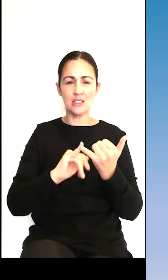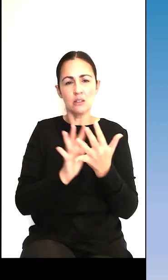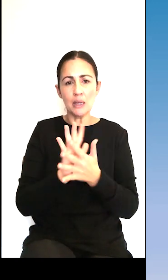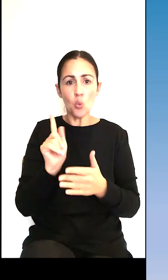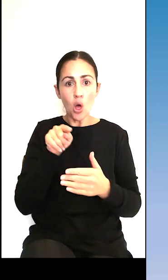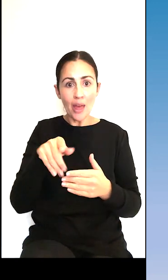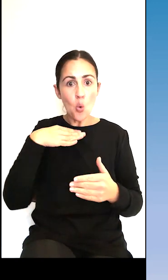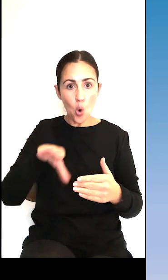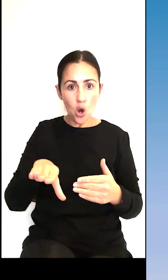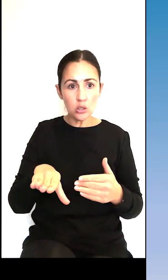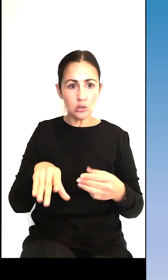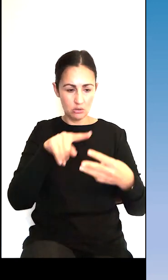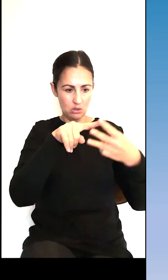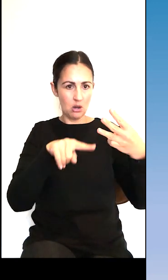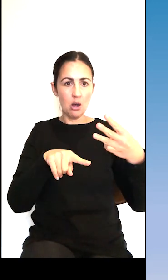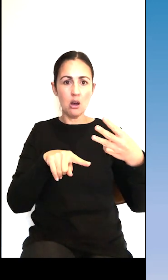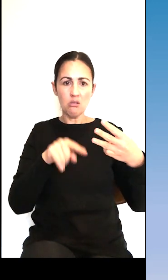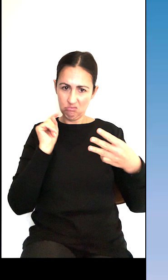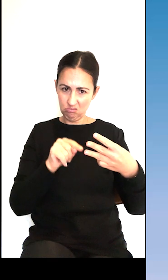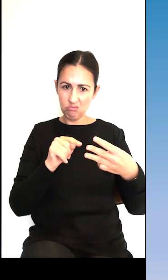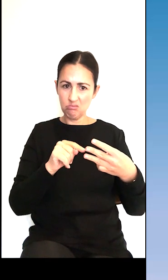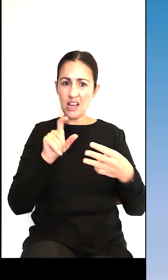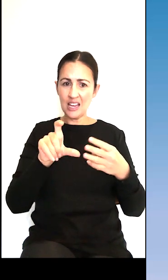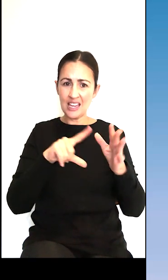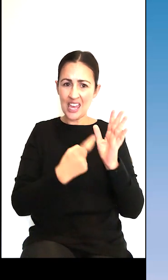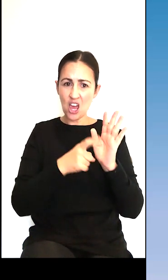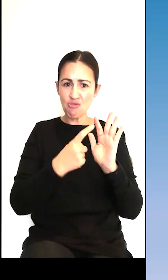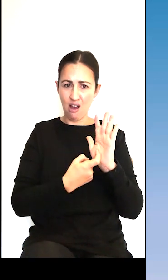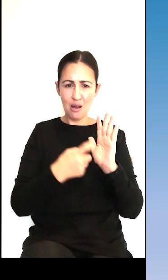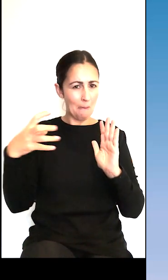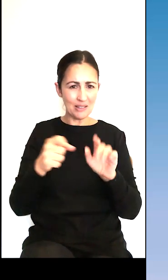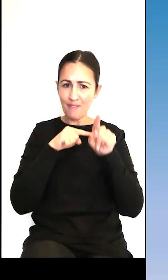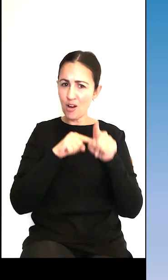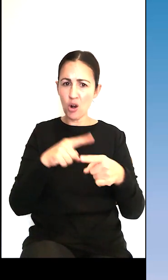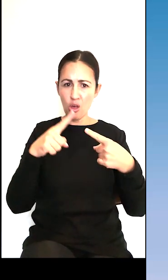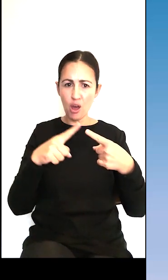they're almost the job description of the carer in fact as well, but in this particular circumstance.